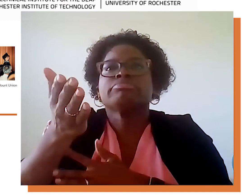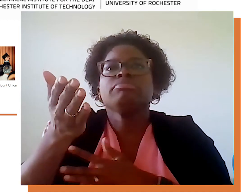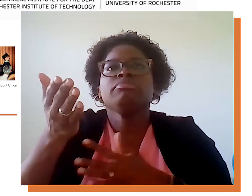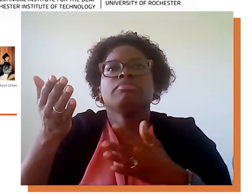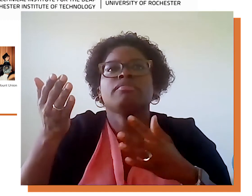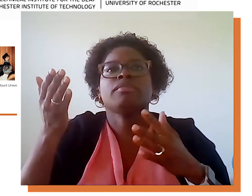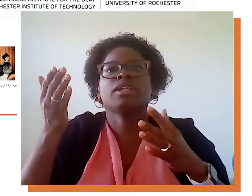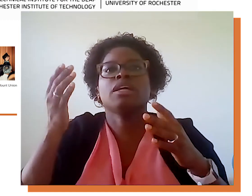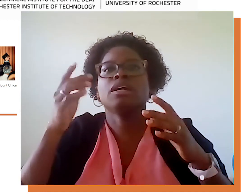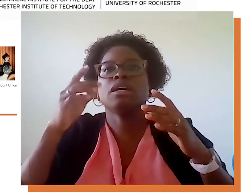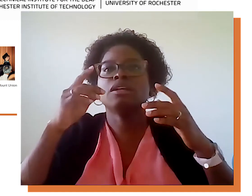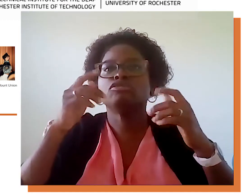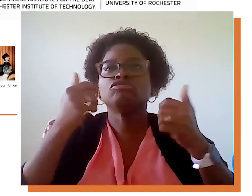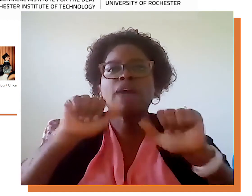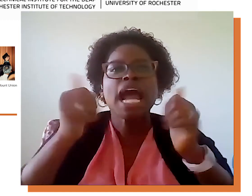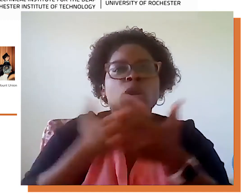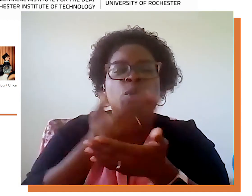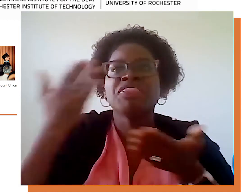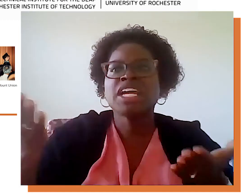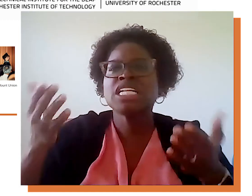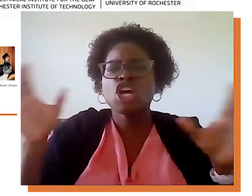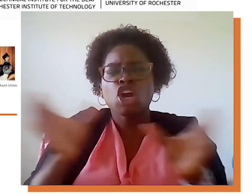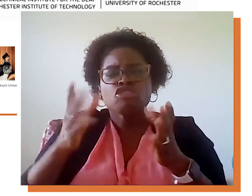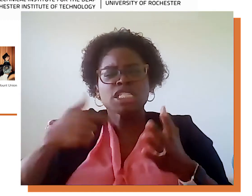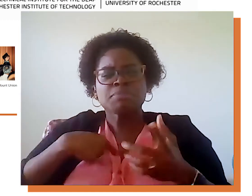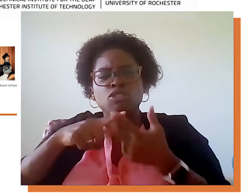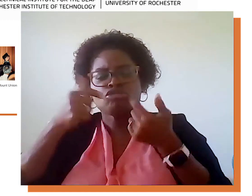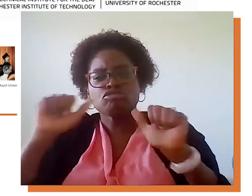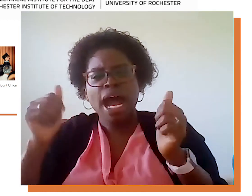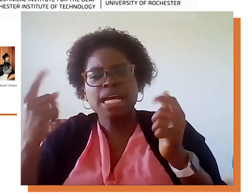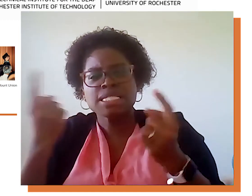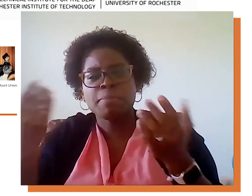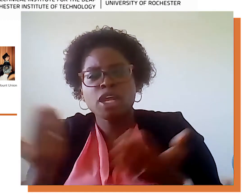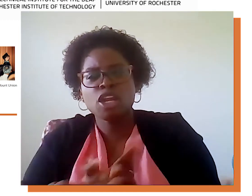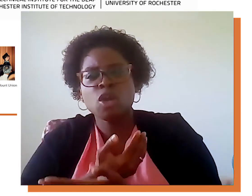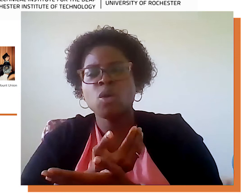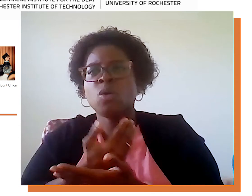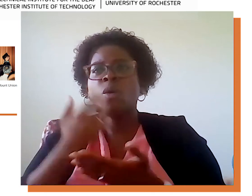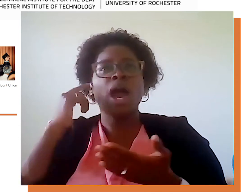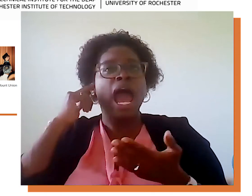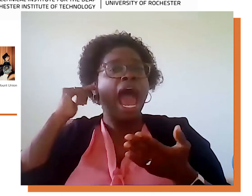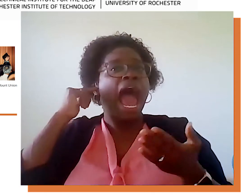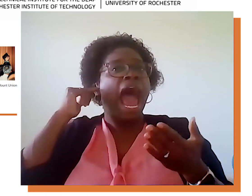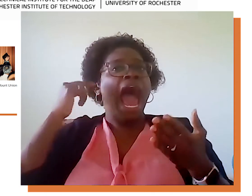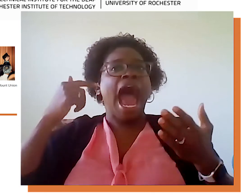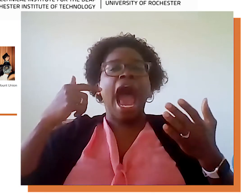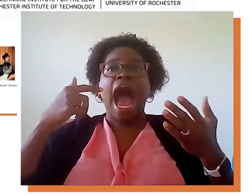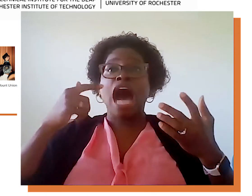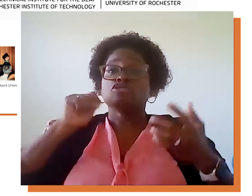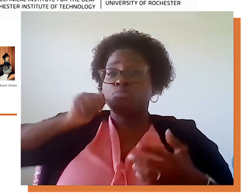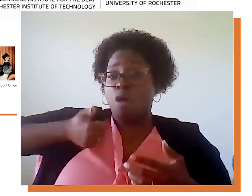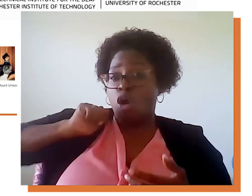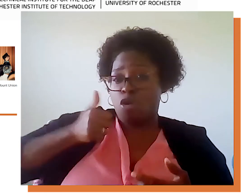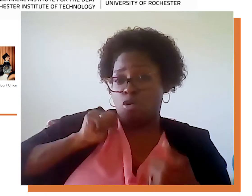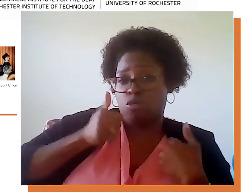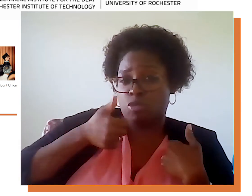she perseveres through thick and thin. She encouraged me to try new things all the time.